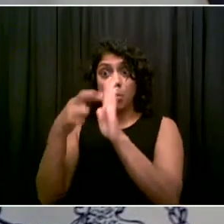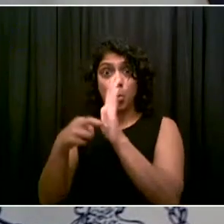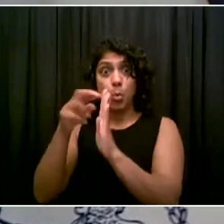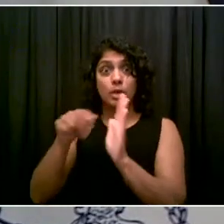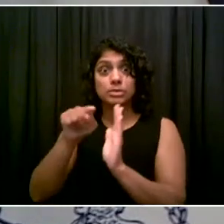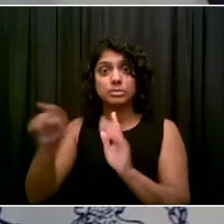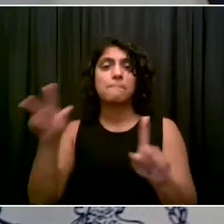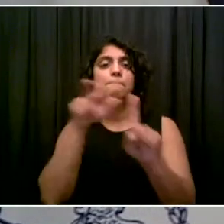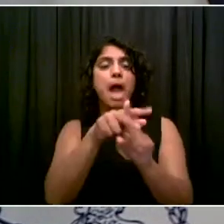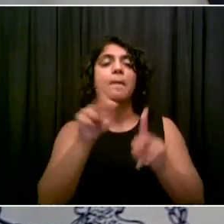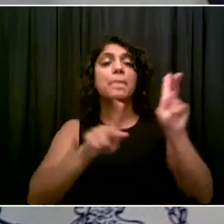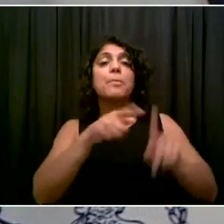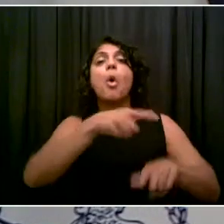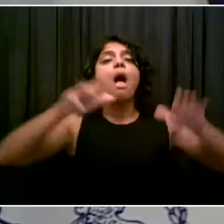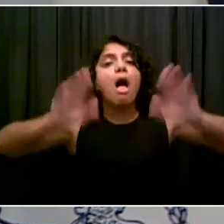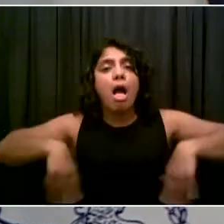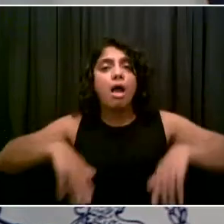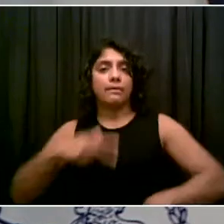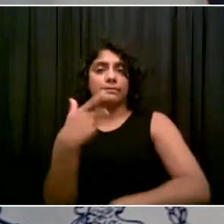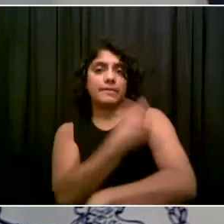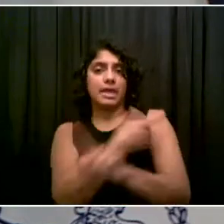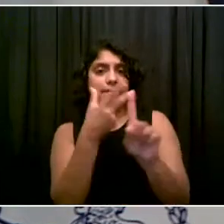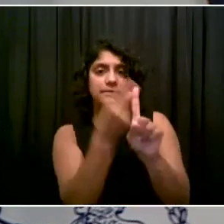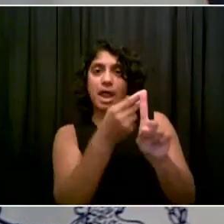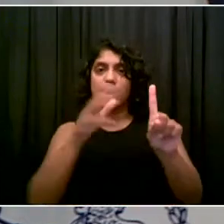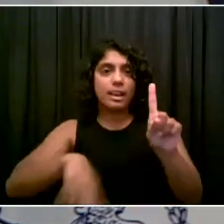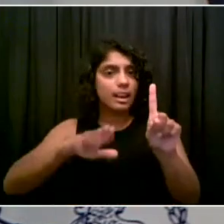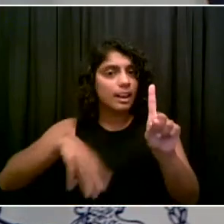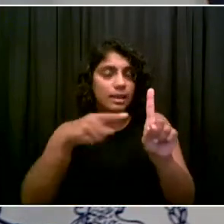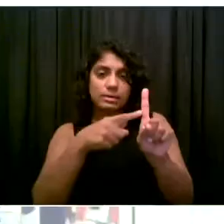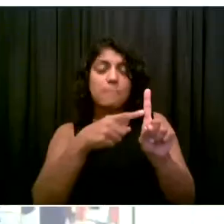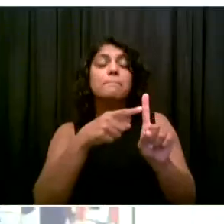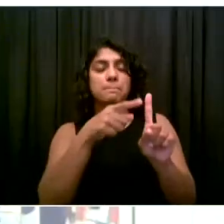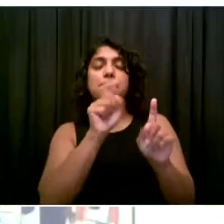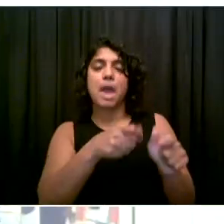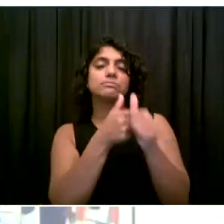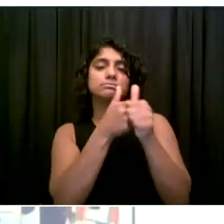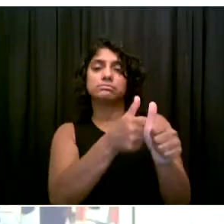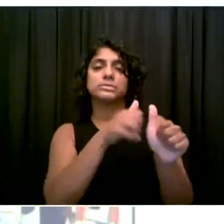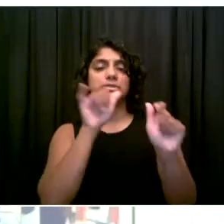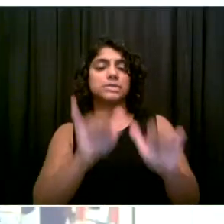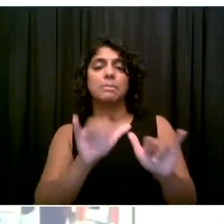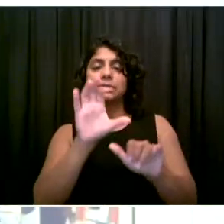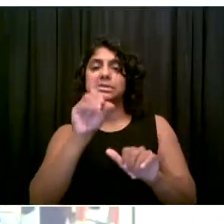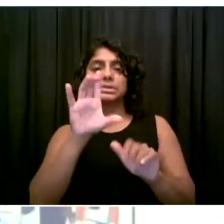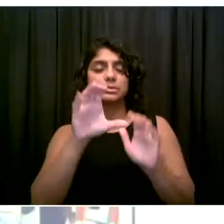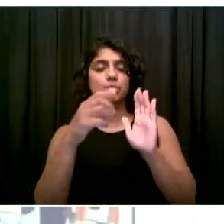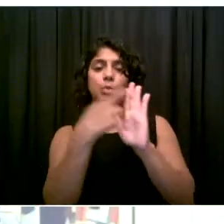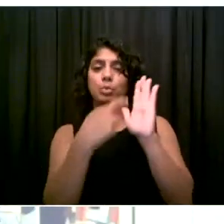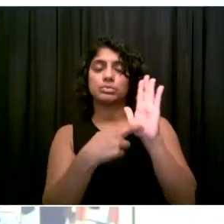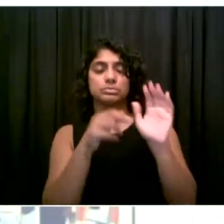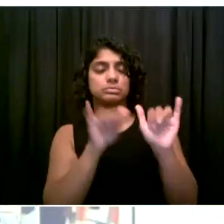PEOPLE, THEY ARE THE ONES GENERALLY GETTING INFECTED. THANK YOU. DR. CHOKSHI